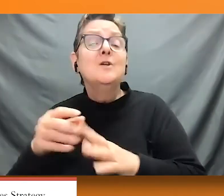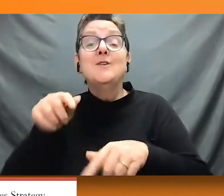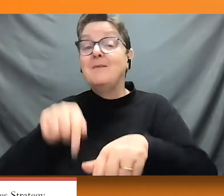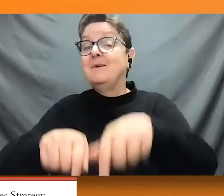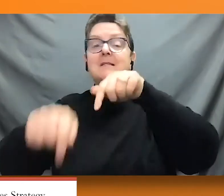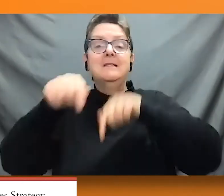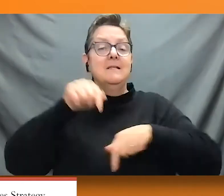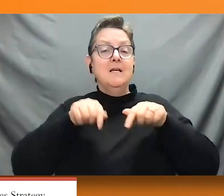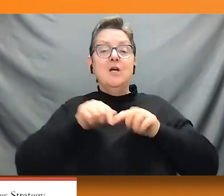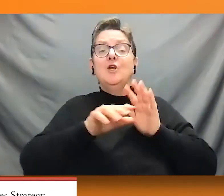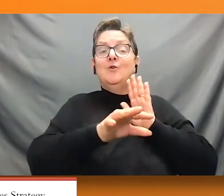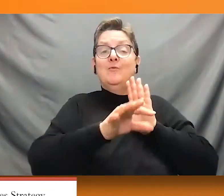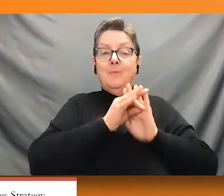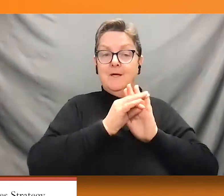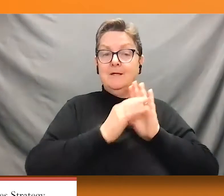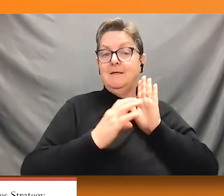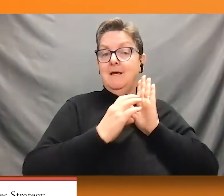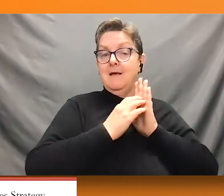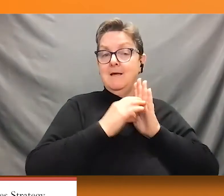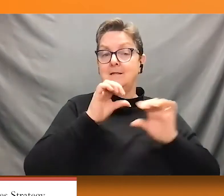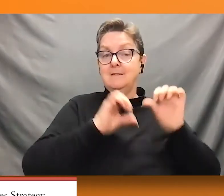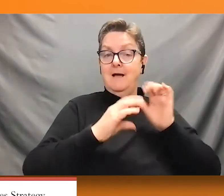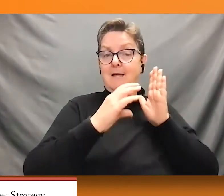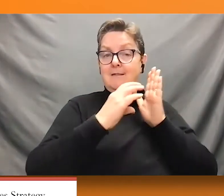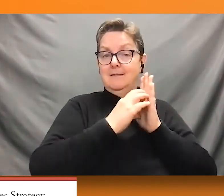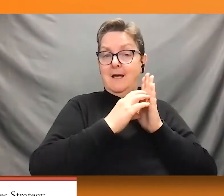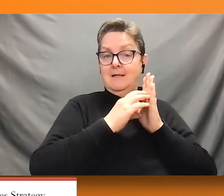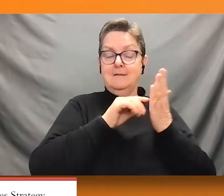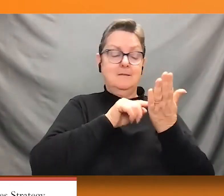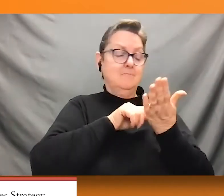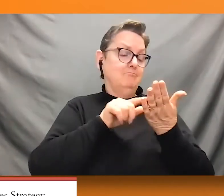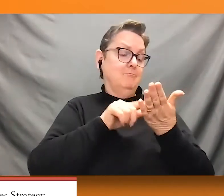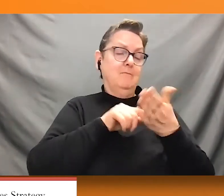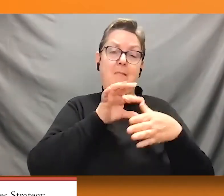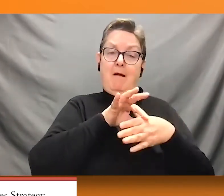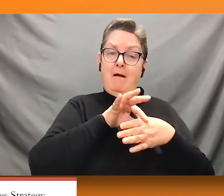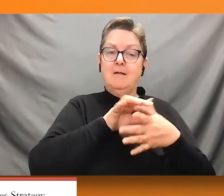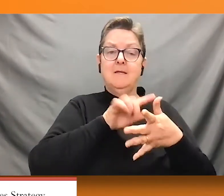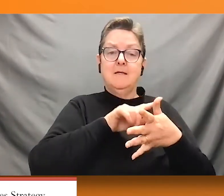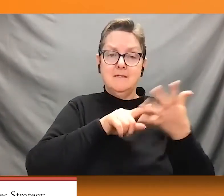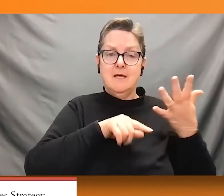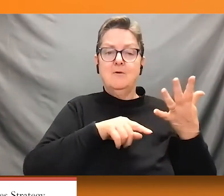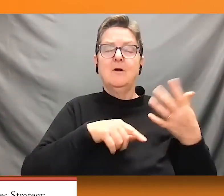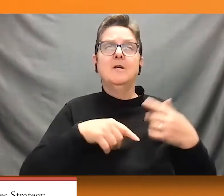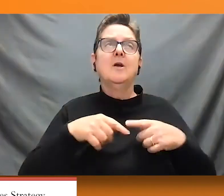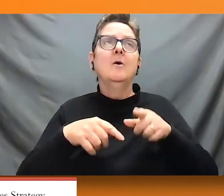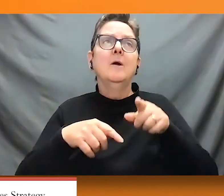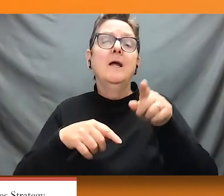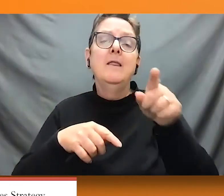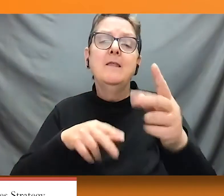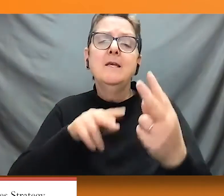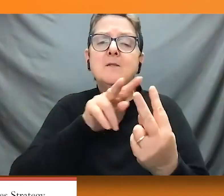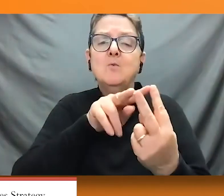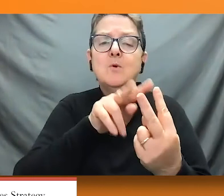and you're going to say, you know, "What do you think the sentence could be in this passage?" So, they have their sentence that they're making